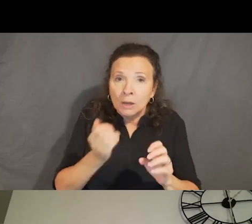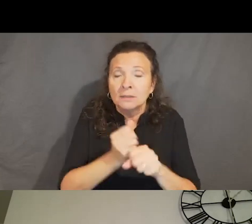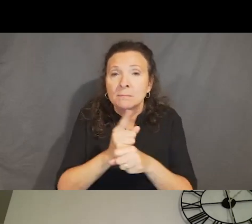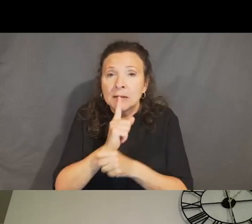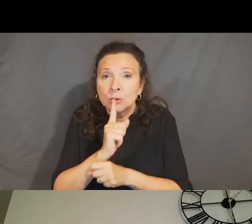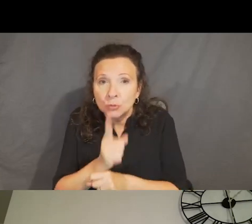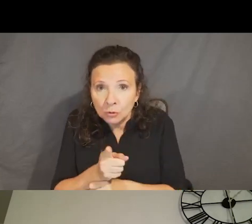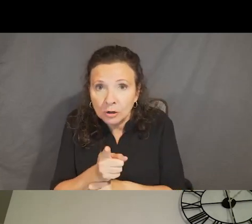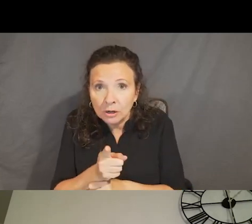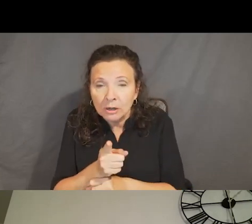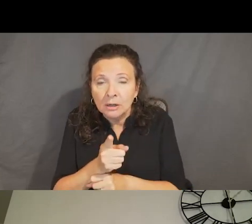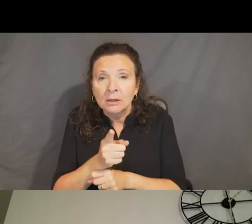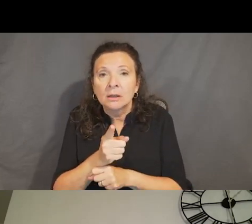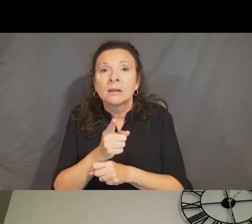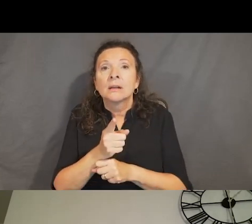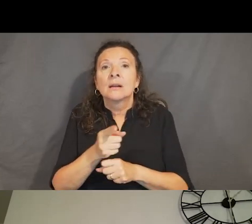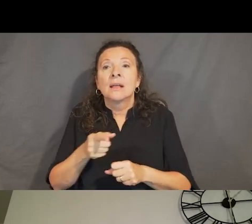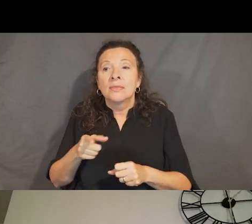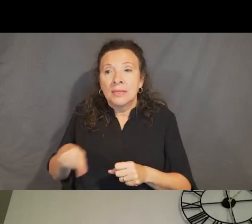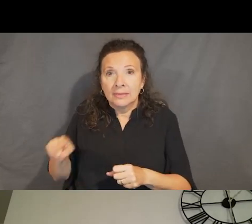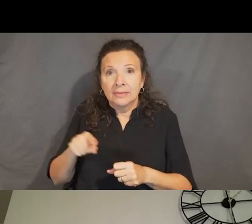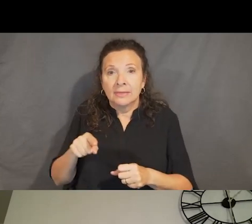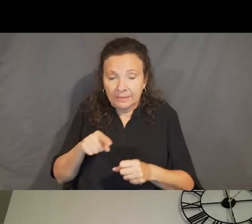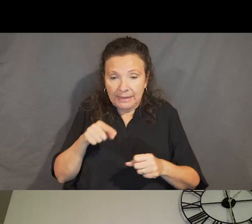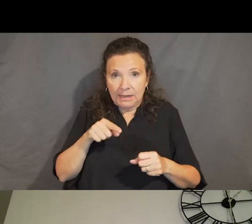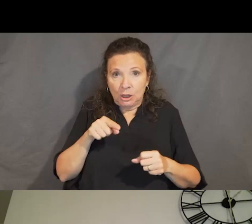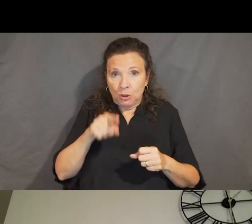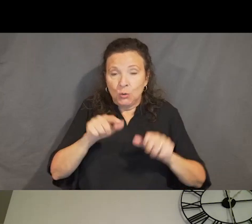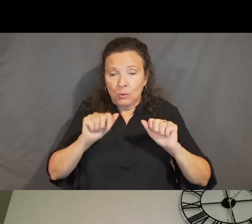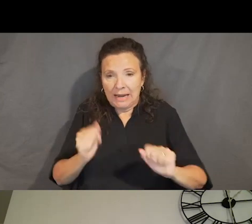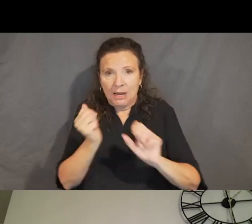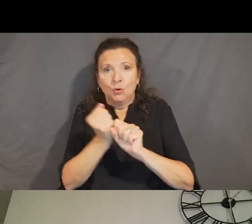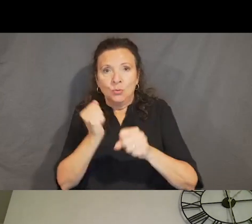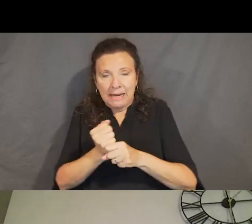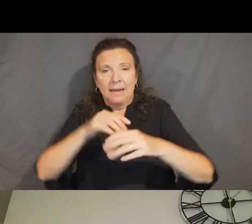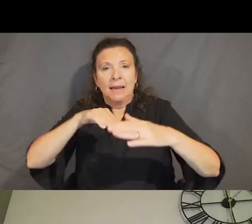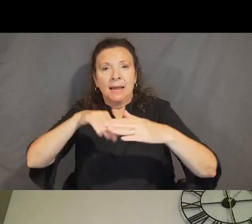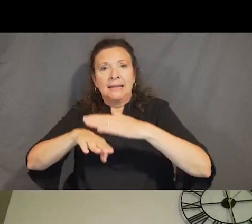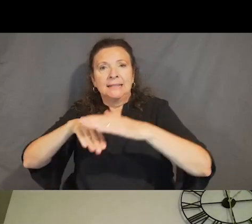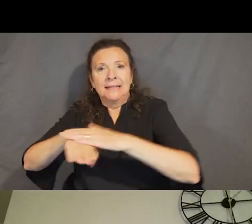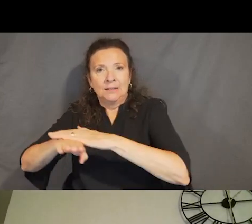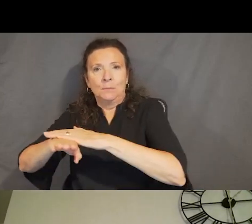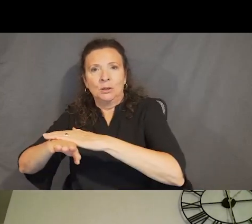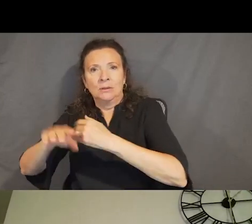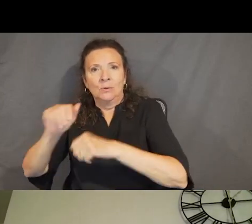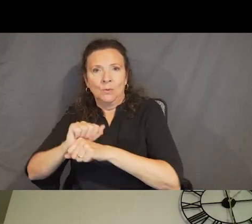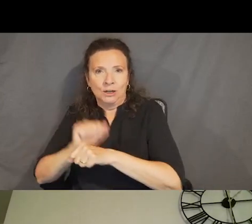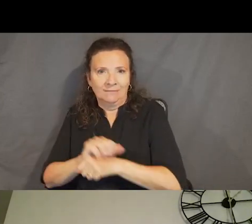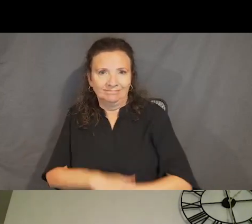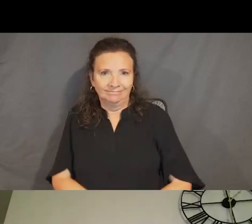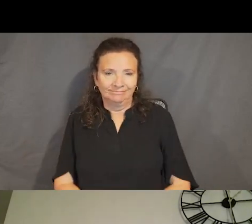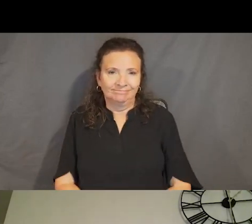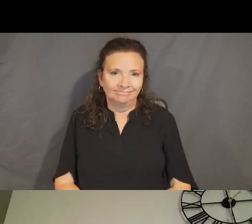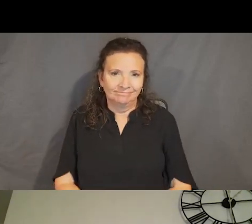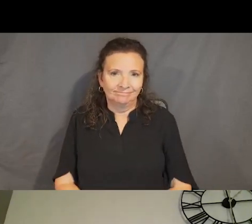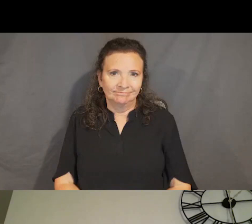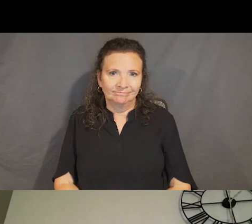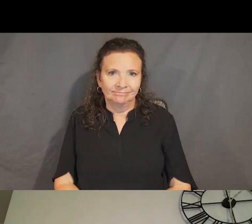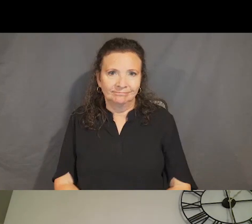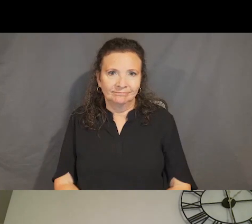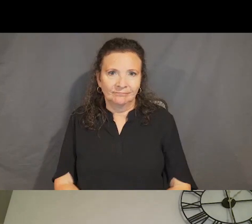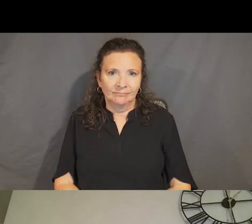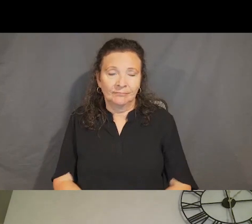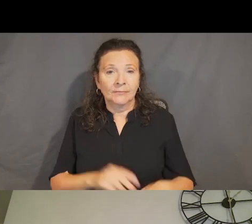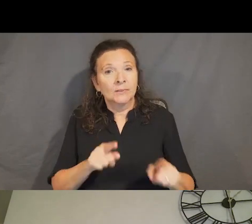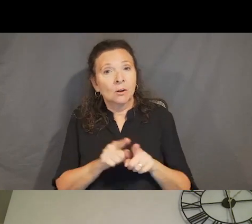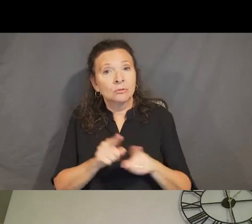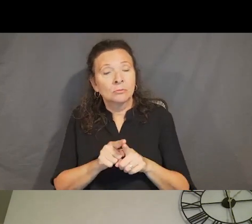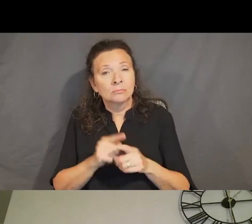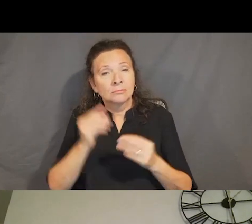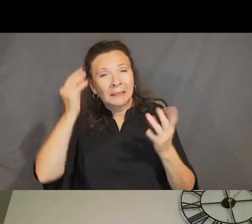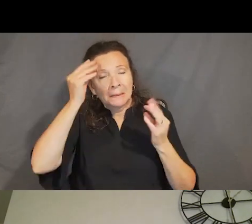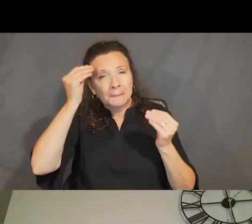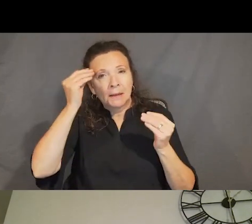will actually allow you to create accessible work. And you need to factor in time for testing as you